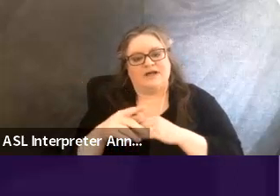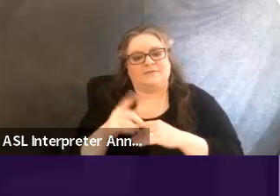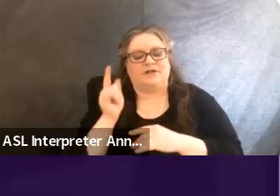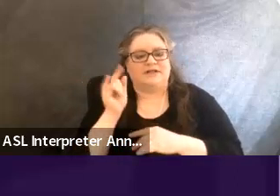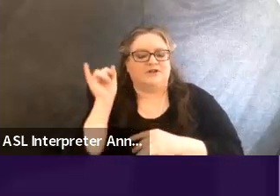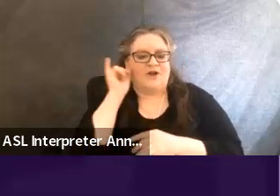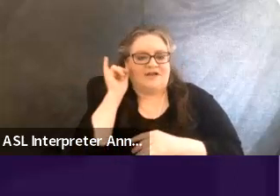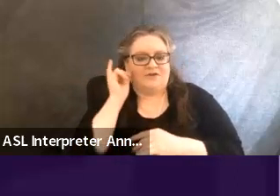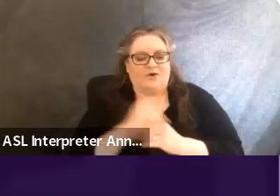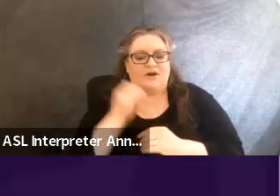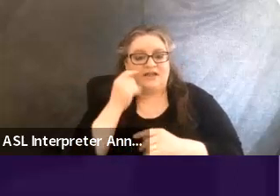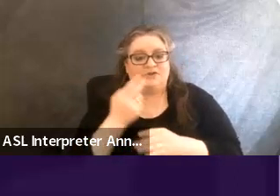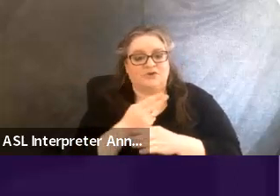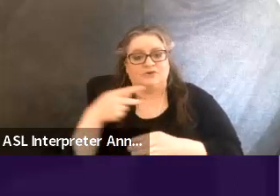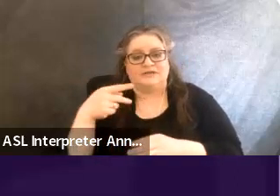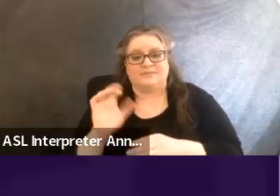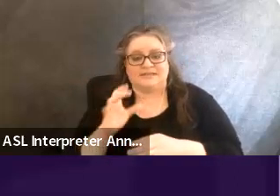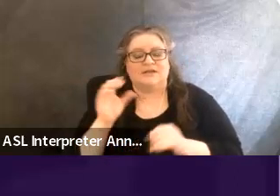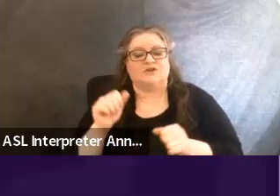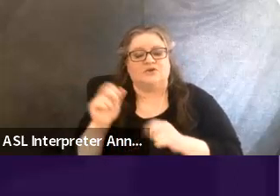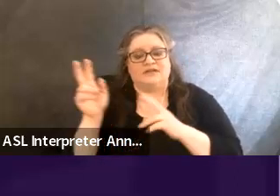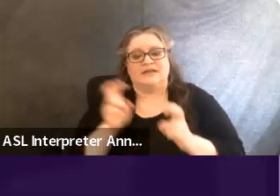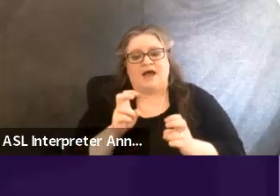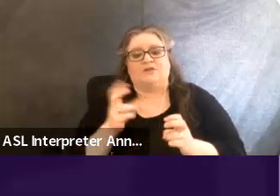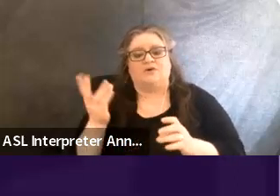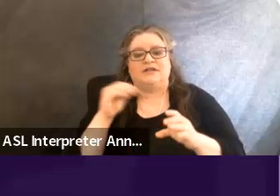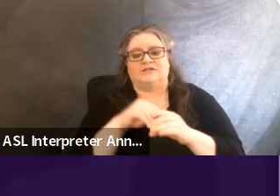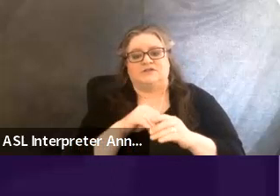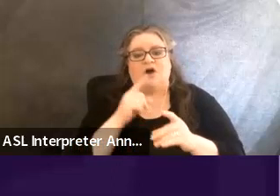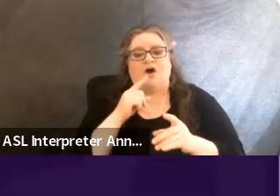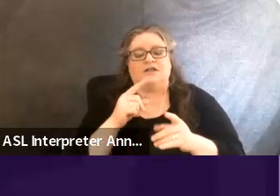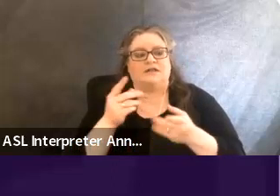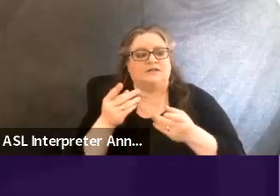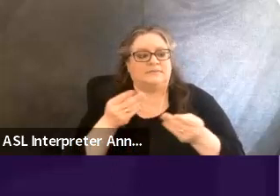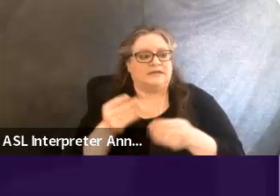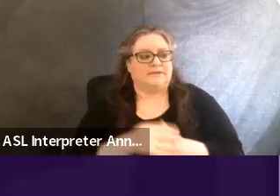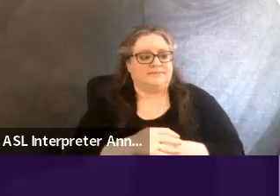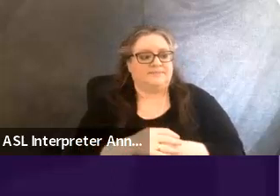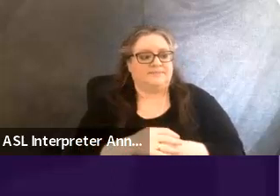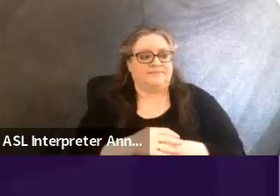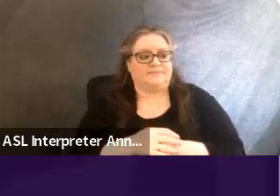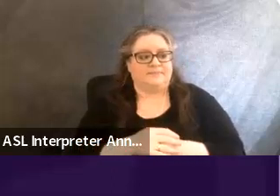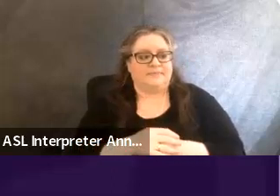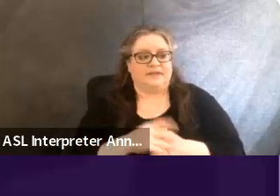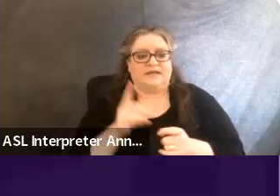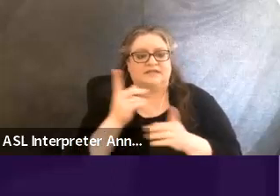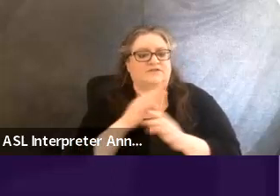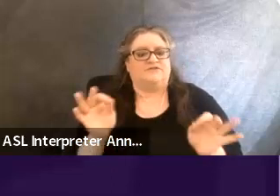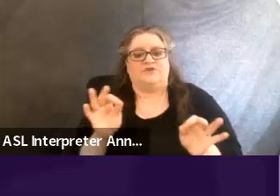And if you're on a PC, you can download and install NVDA. It's a free screen reader software.